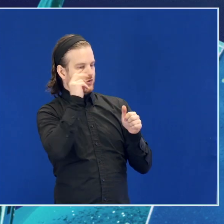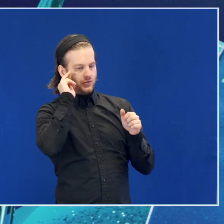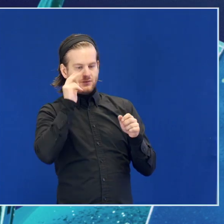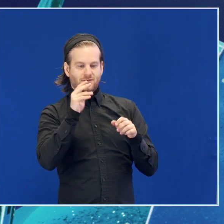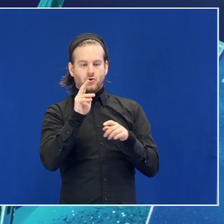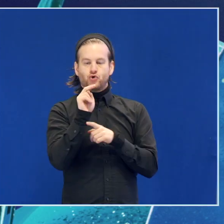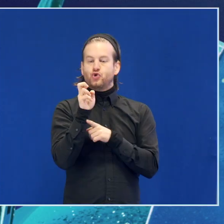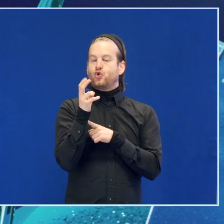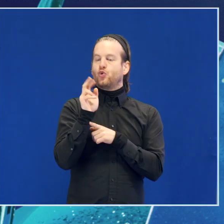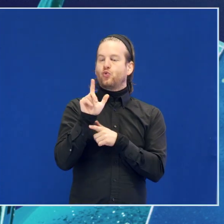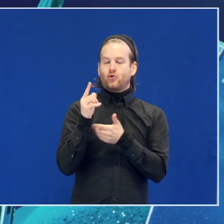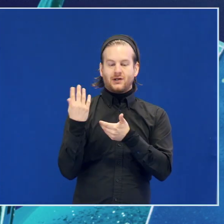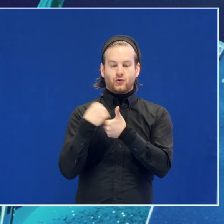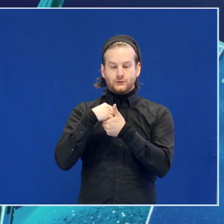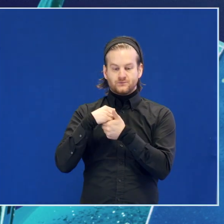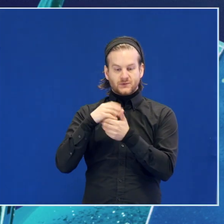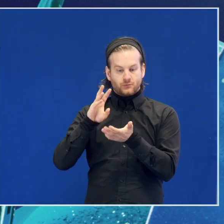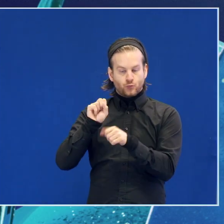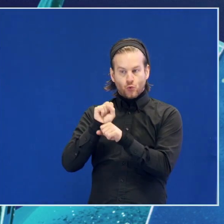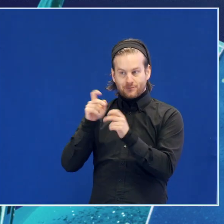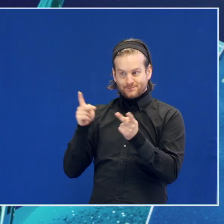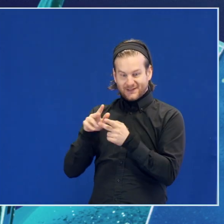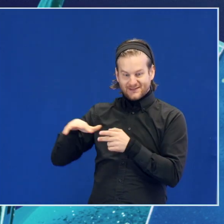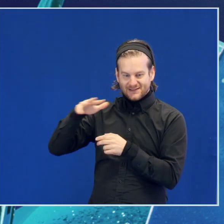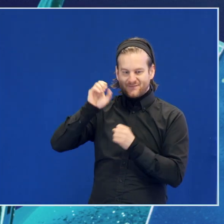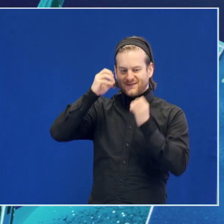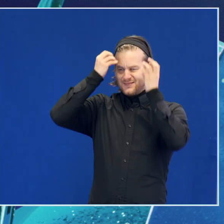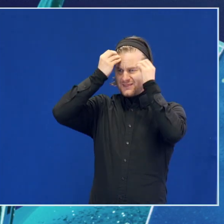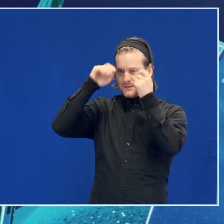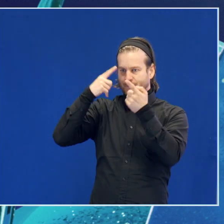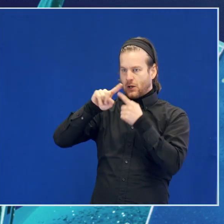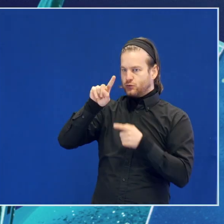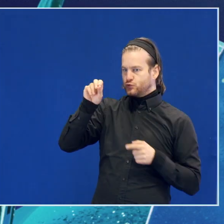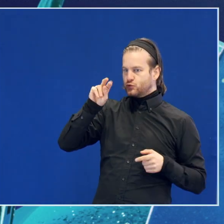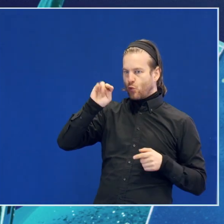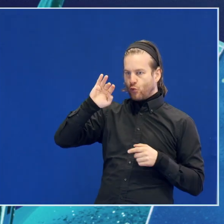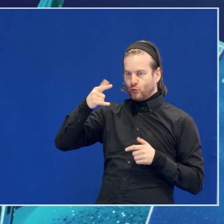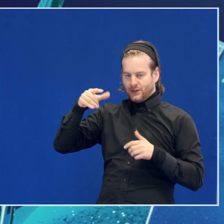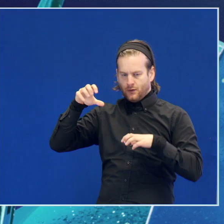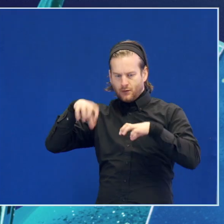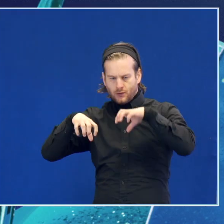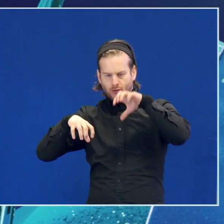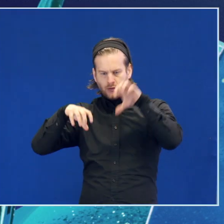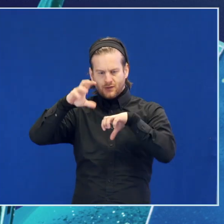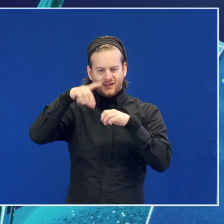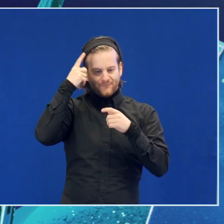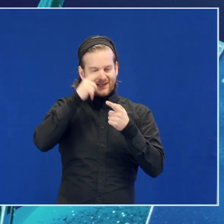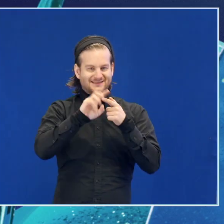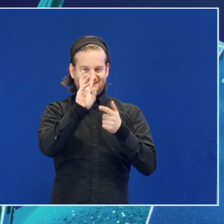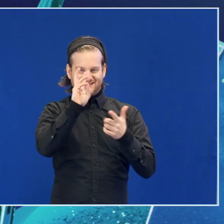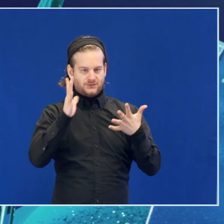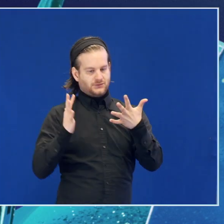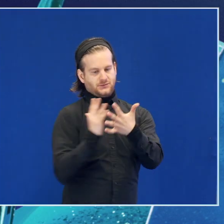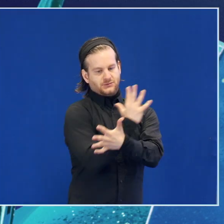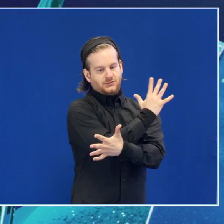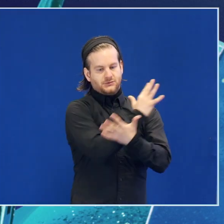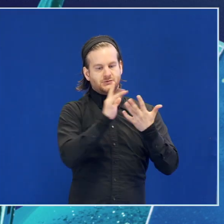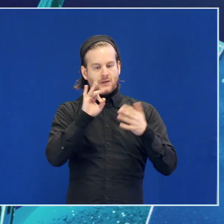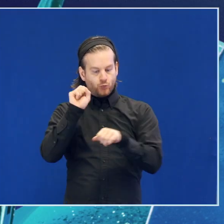And we think about their six modalities of work. This concentrate, contemplate, commune, create, congregate,